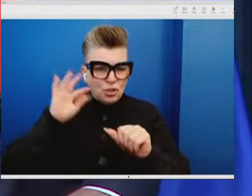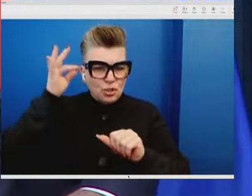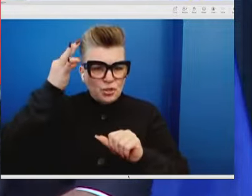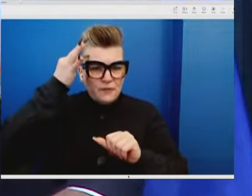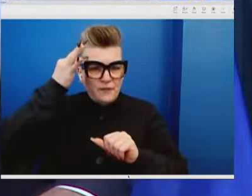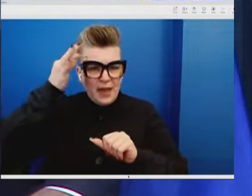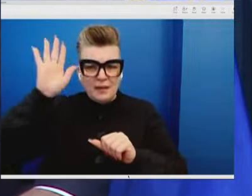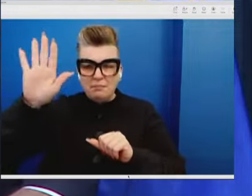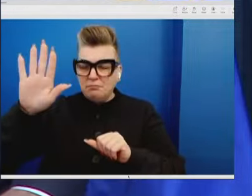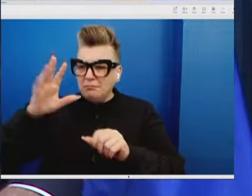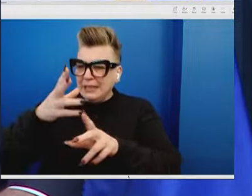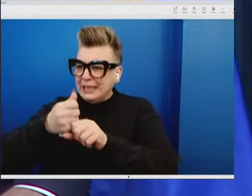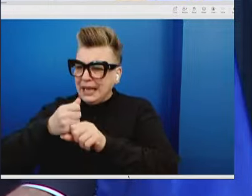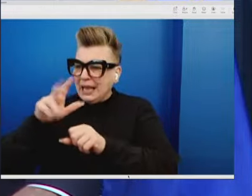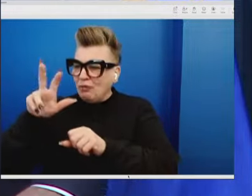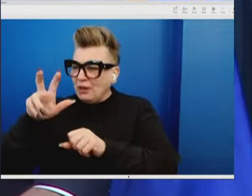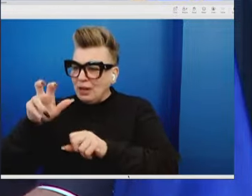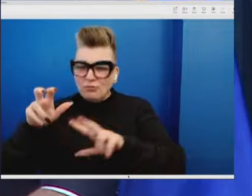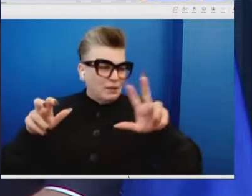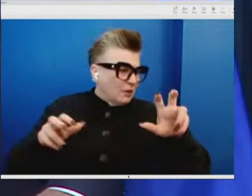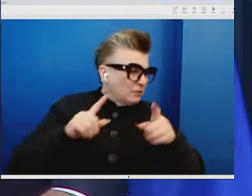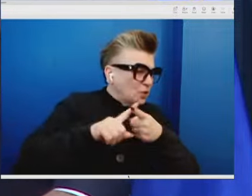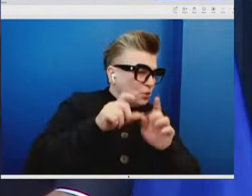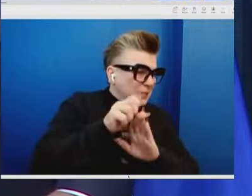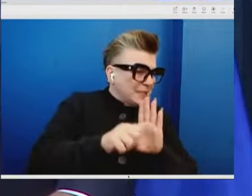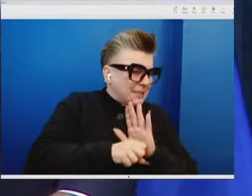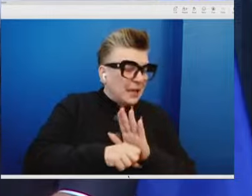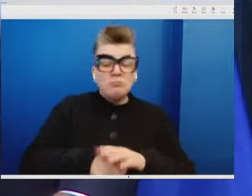Daniel Brillman: It's a great question. Actually we'll break that down for you